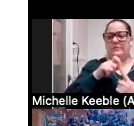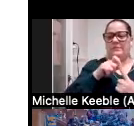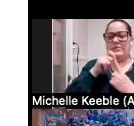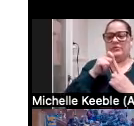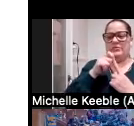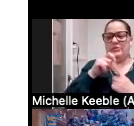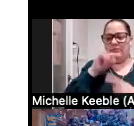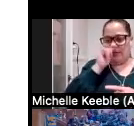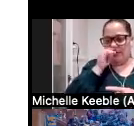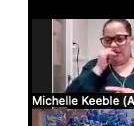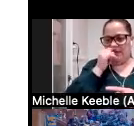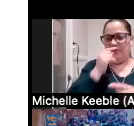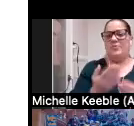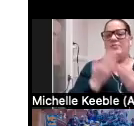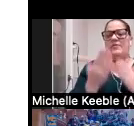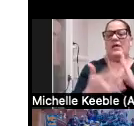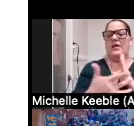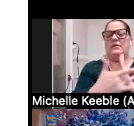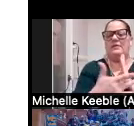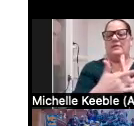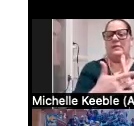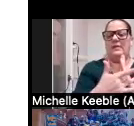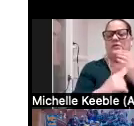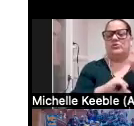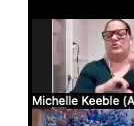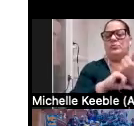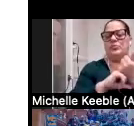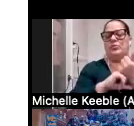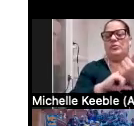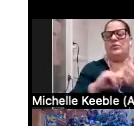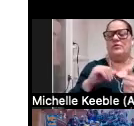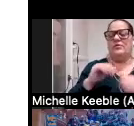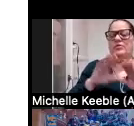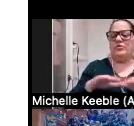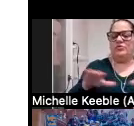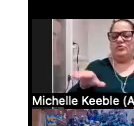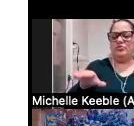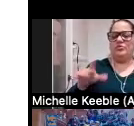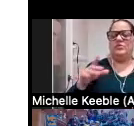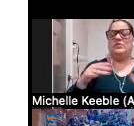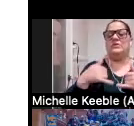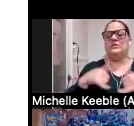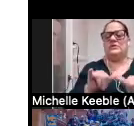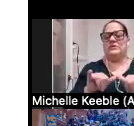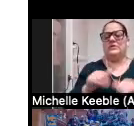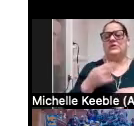as much technology and support for the kids that were in and are still in Henry Viscardi school.